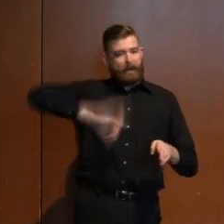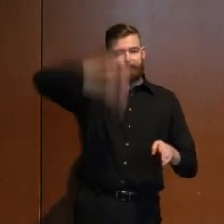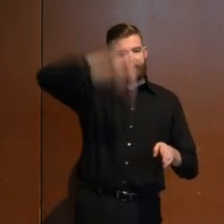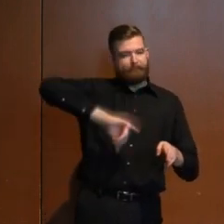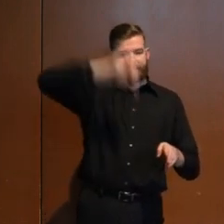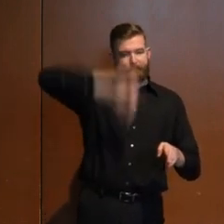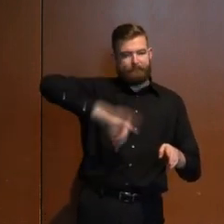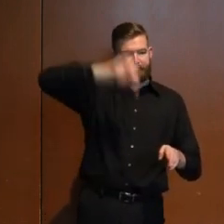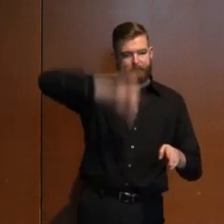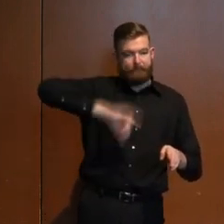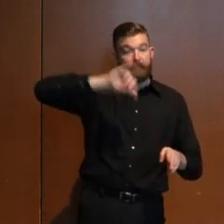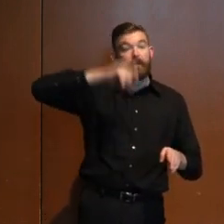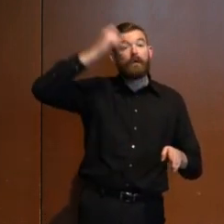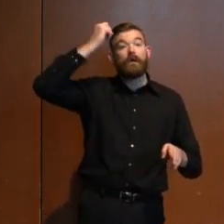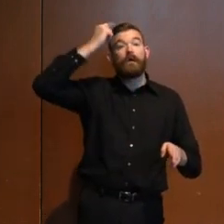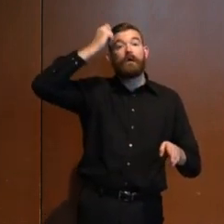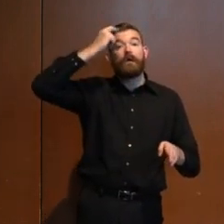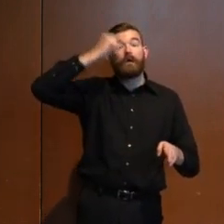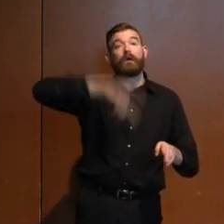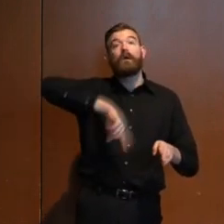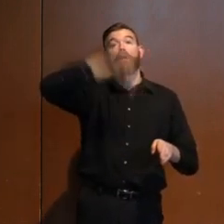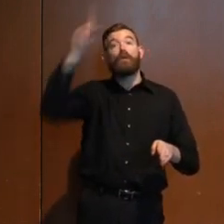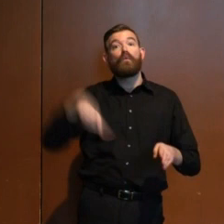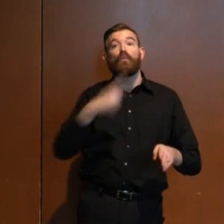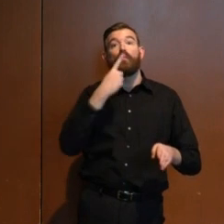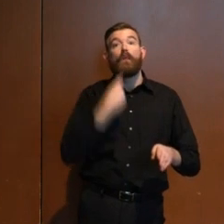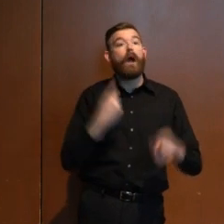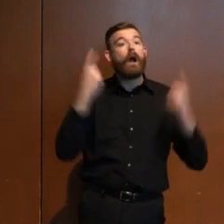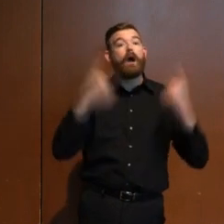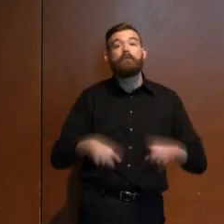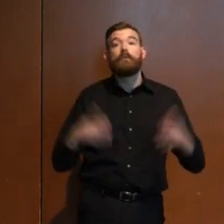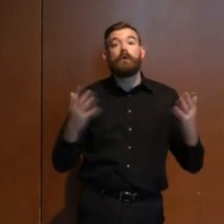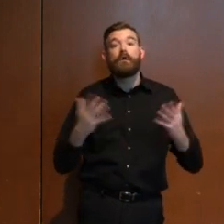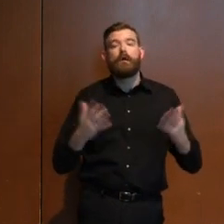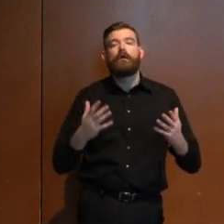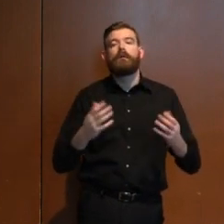THIS. AS MUCH AS POSSIBLE.